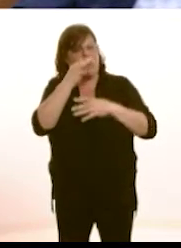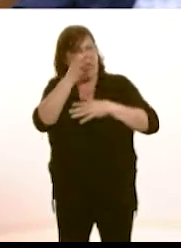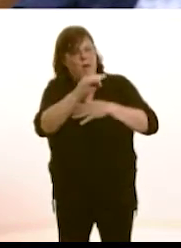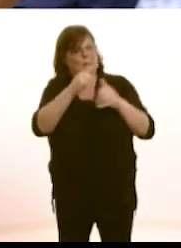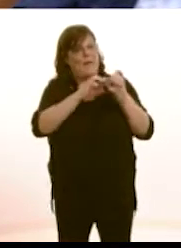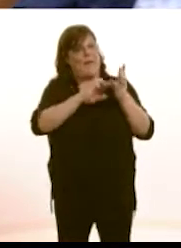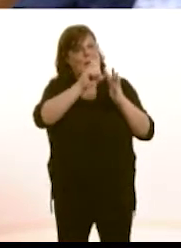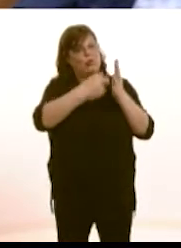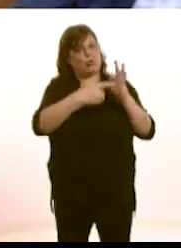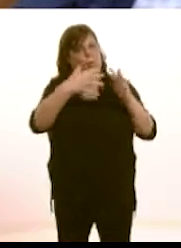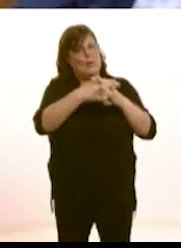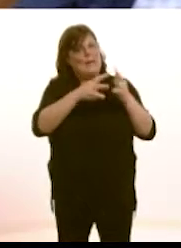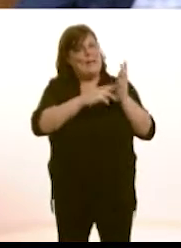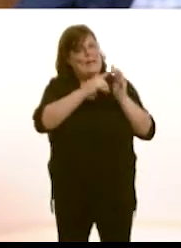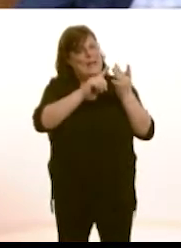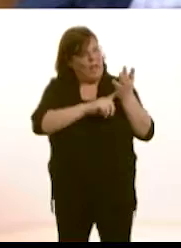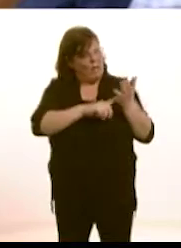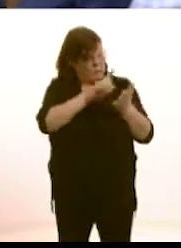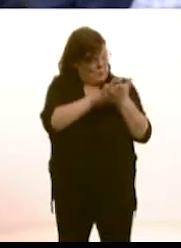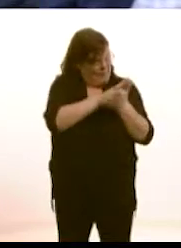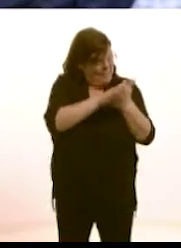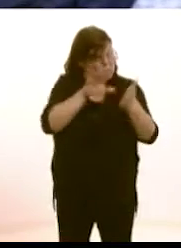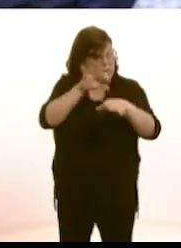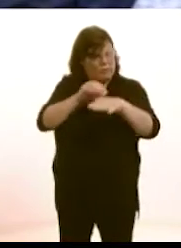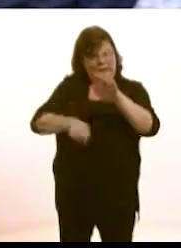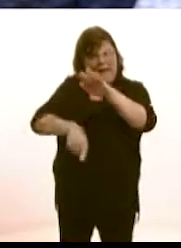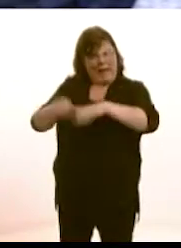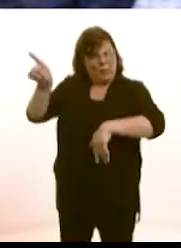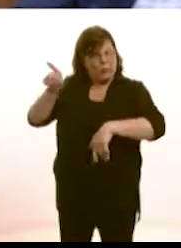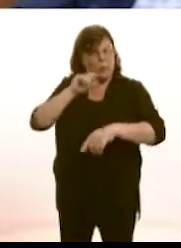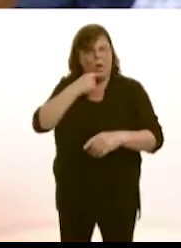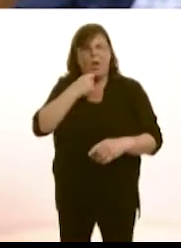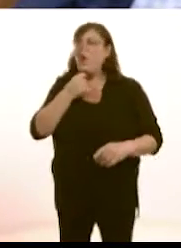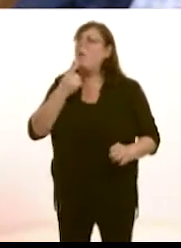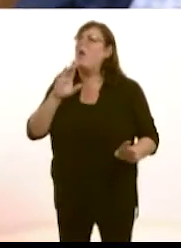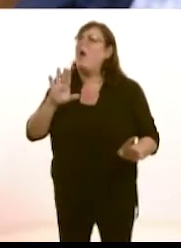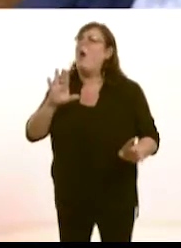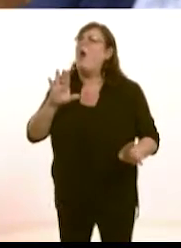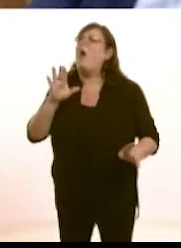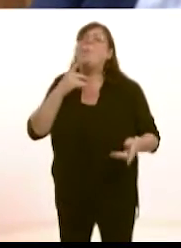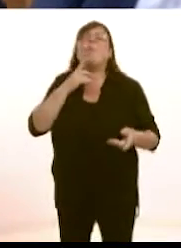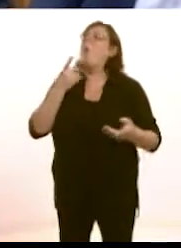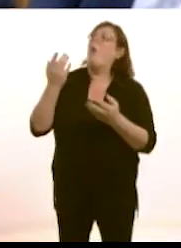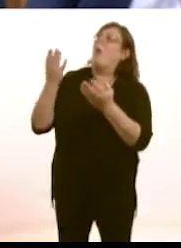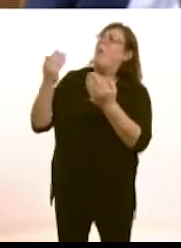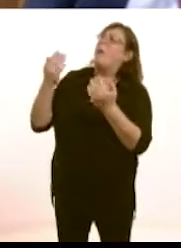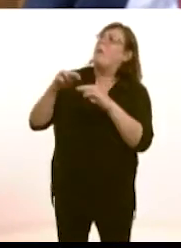doctors will be deported?í, and he just wouldnít answer the question. What he said was, ëTheyíre welcome whilst theyíre necessaryí. Then, of course, he went on to say, ëWell, of course, under a Labour Government there